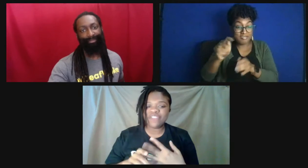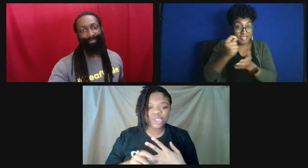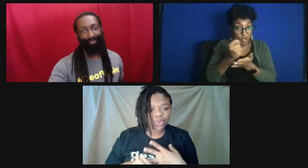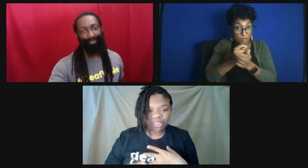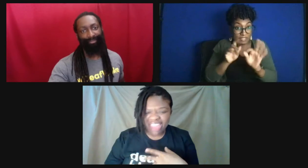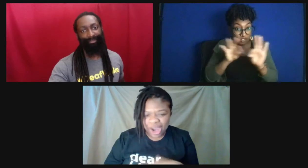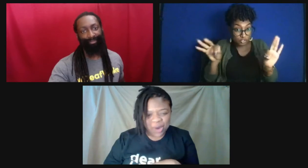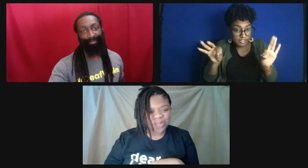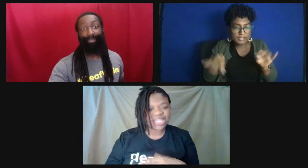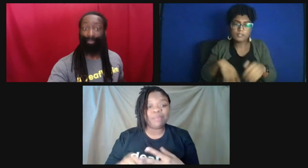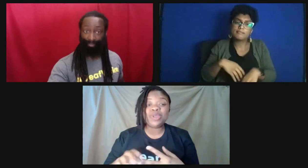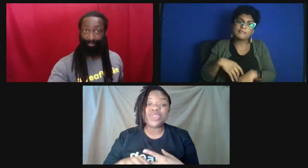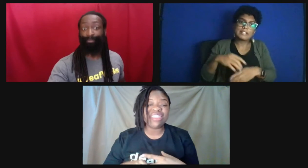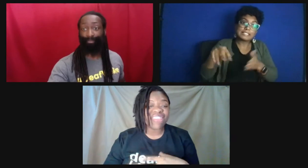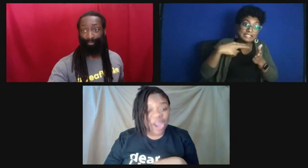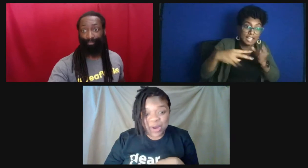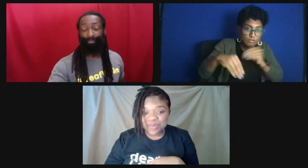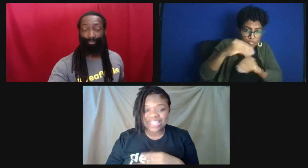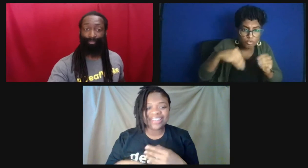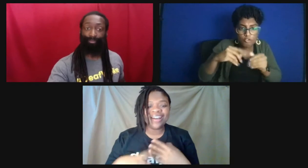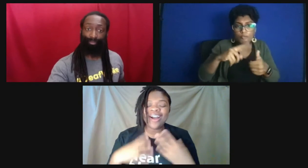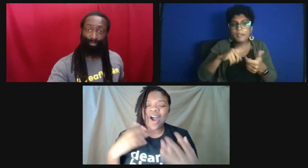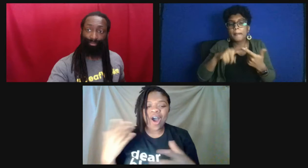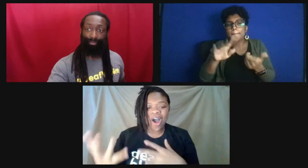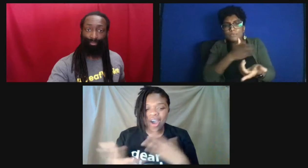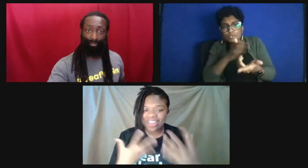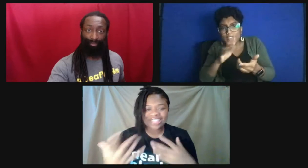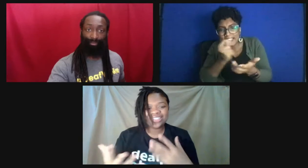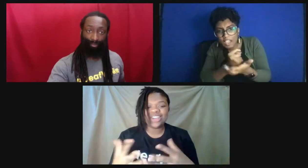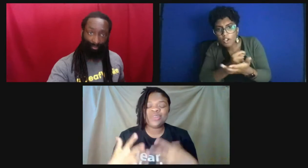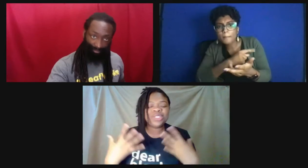art visual therapy, music therapy, all that stuff